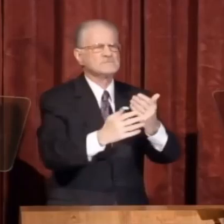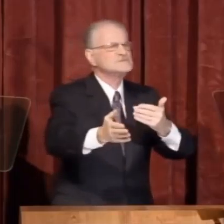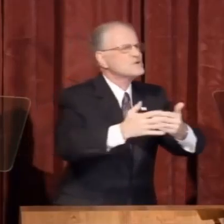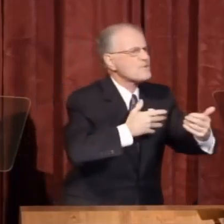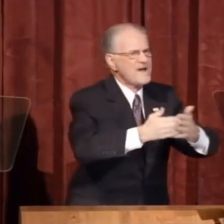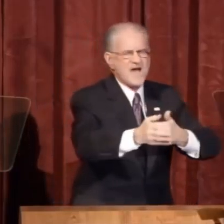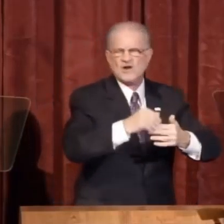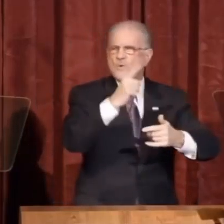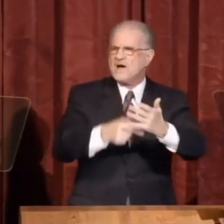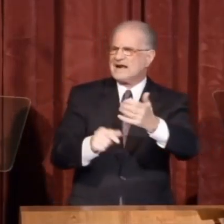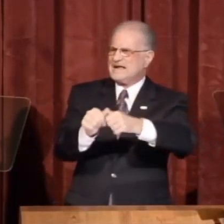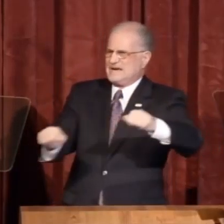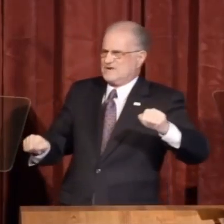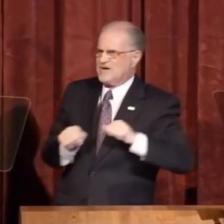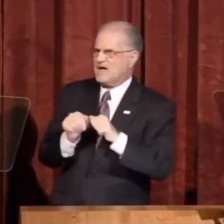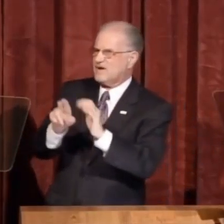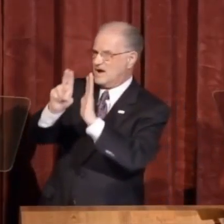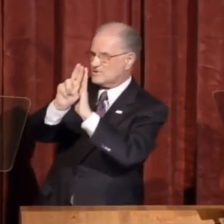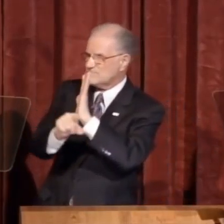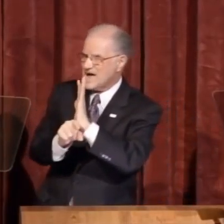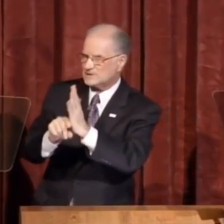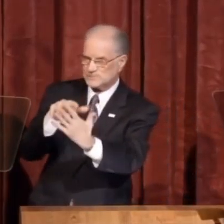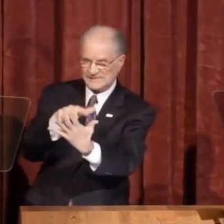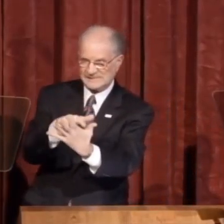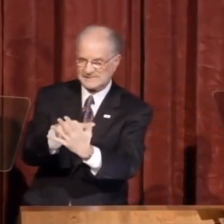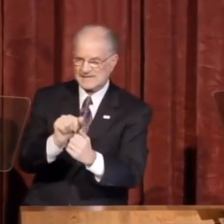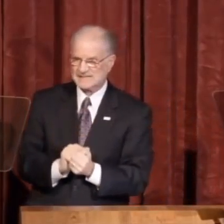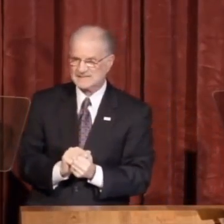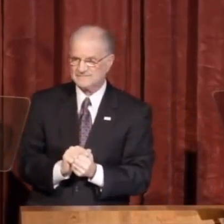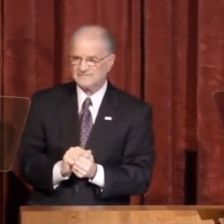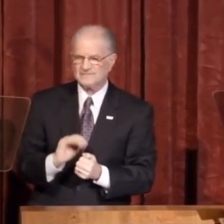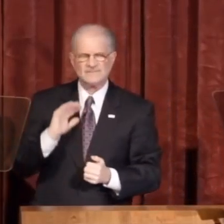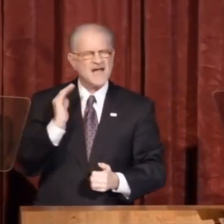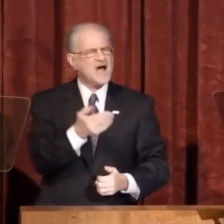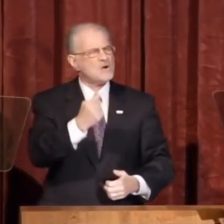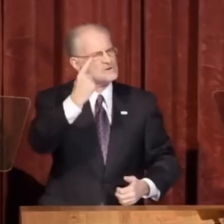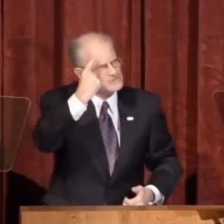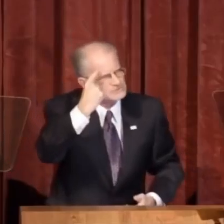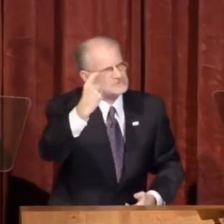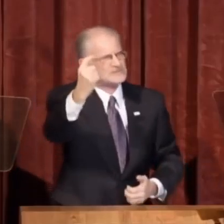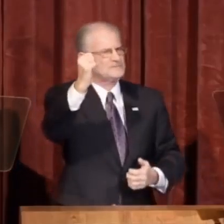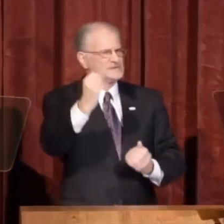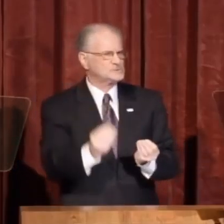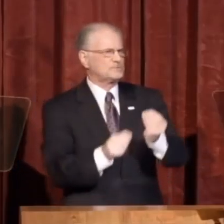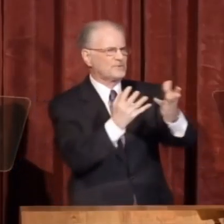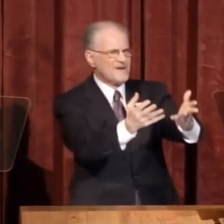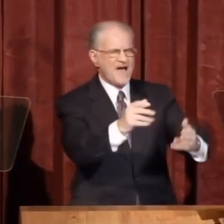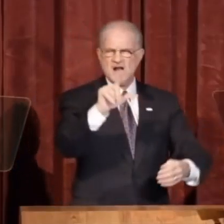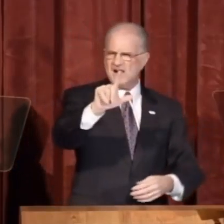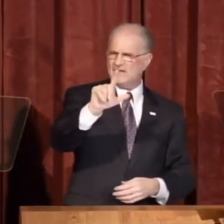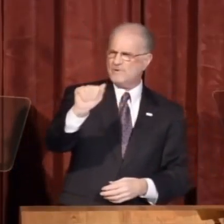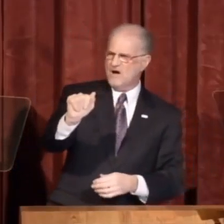The knowledge provided by those programs matches the foundation of today's economy.